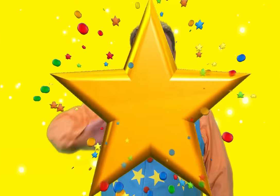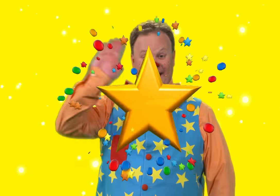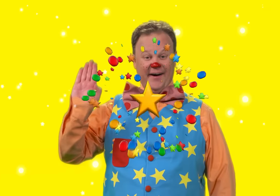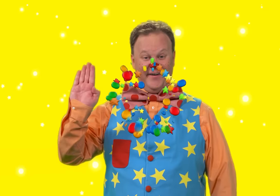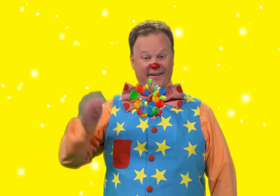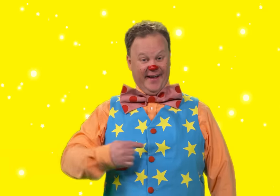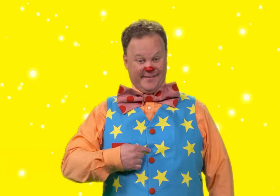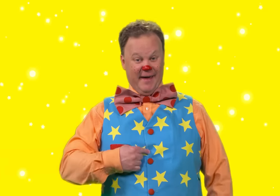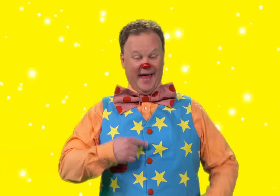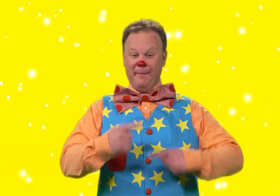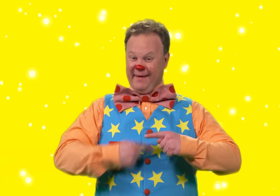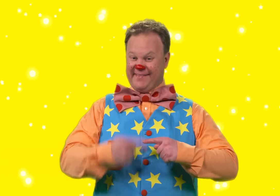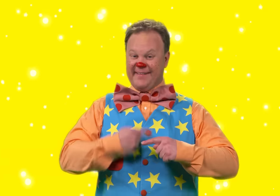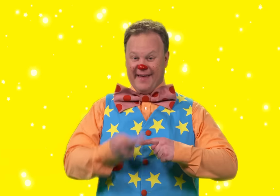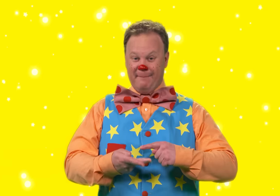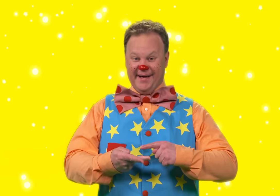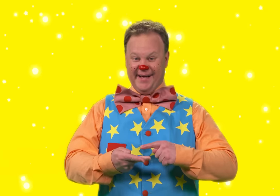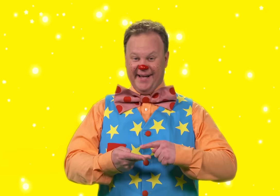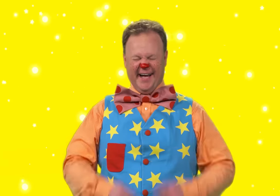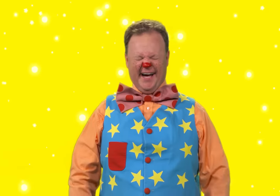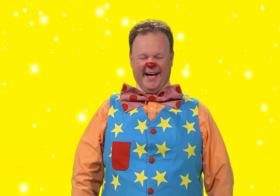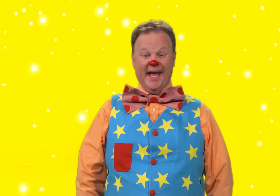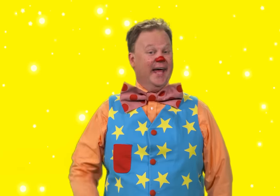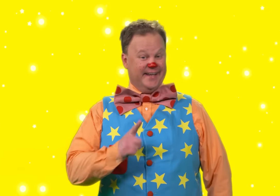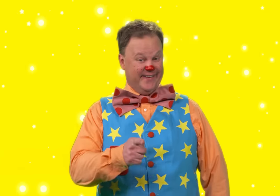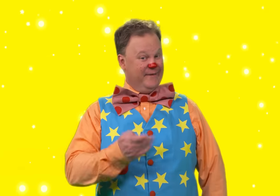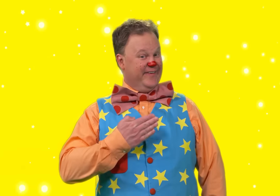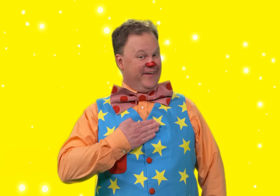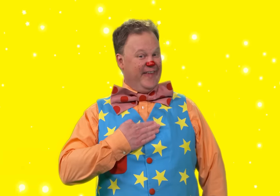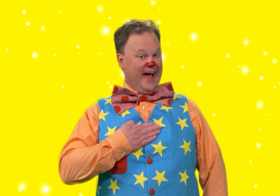hello it's me mr tumble did you enjoy that